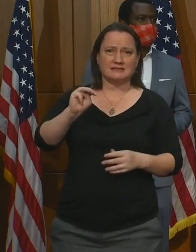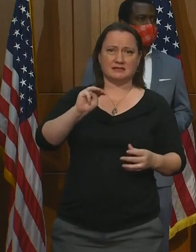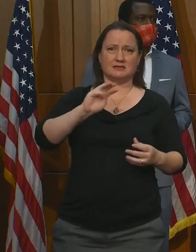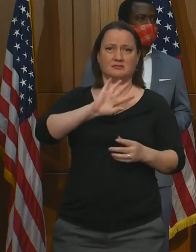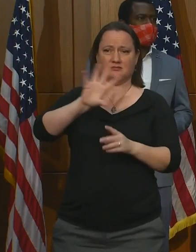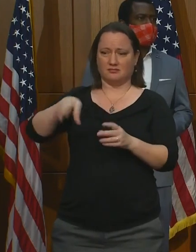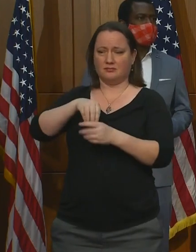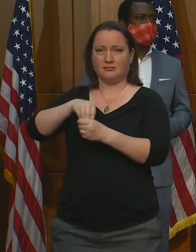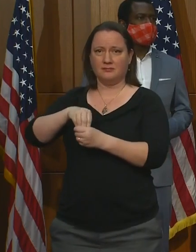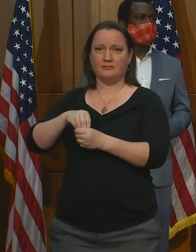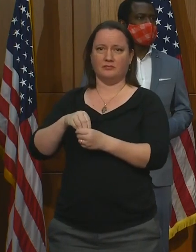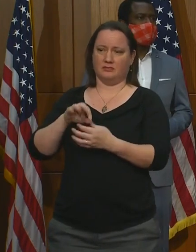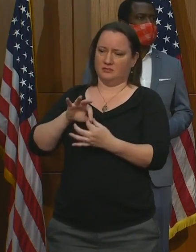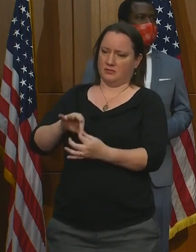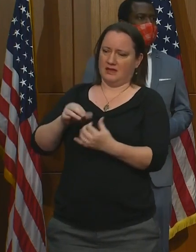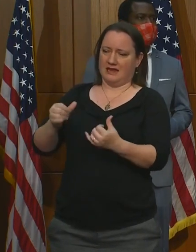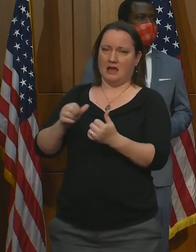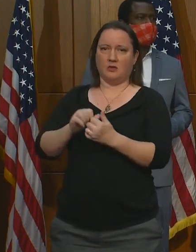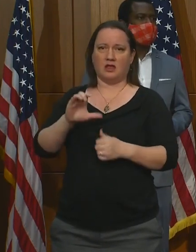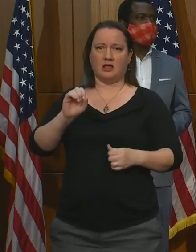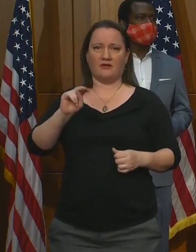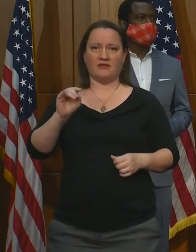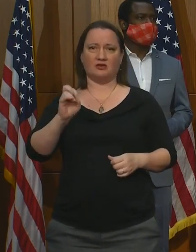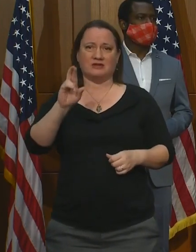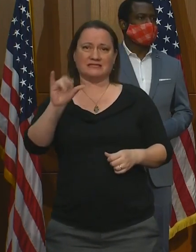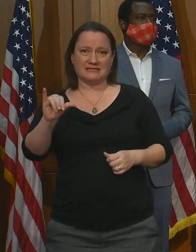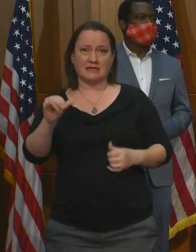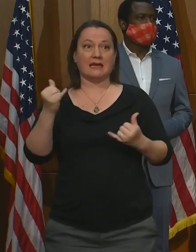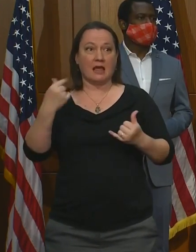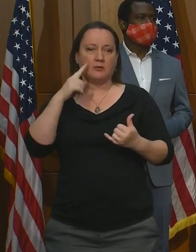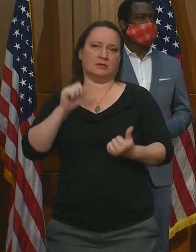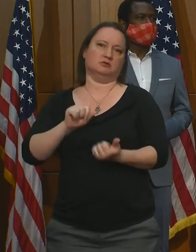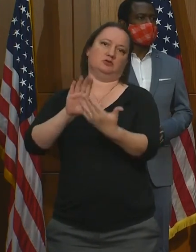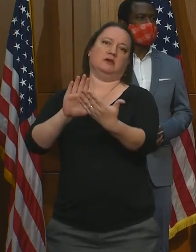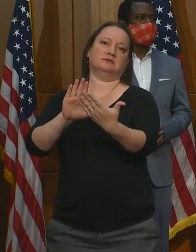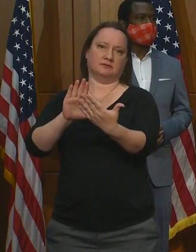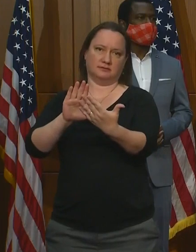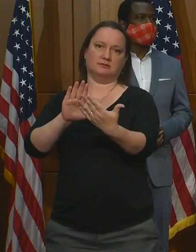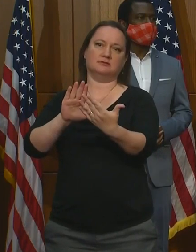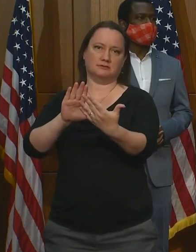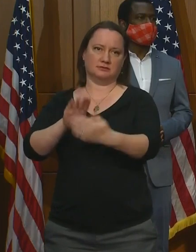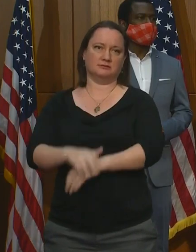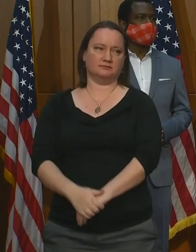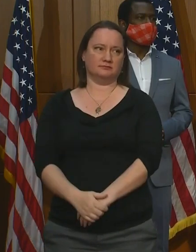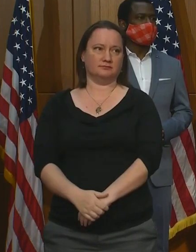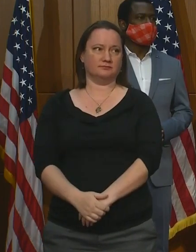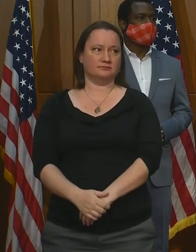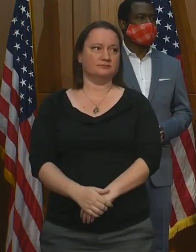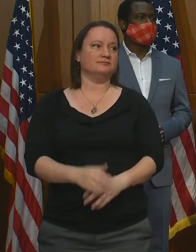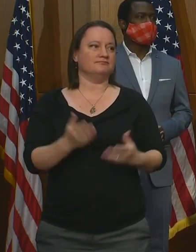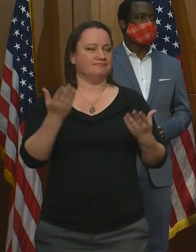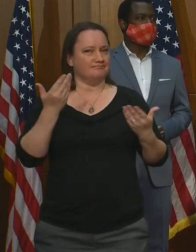OUT AND RIGHTFULLY SO OUT OF THE CONFEDERACY AND WE MUST DO